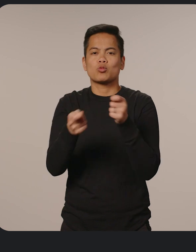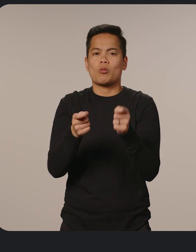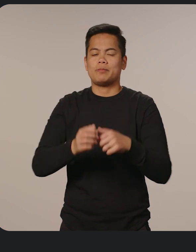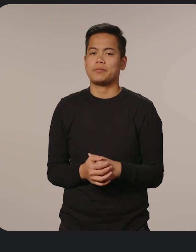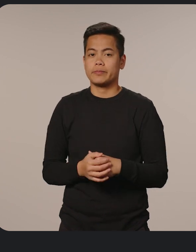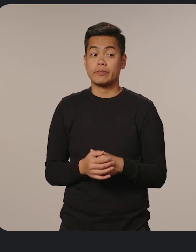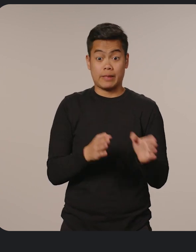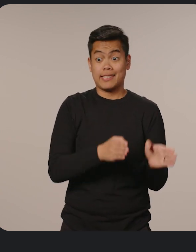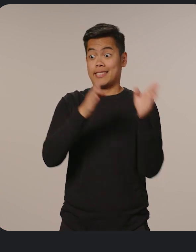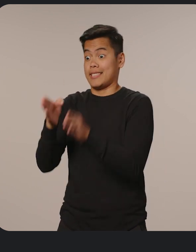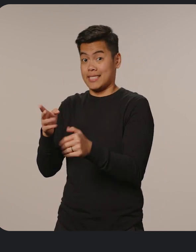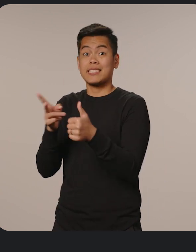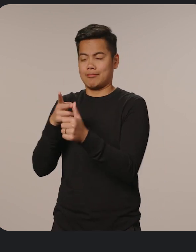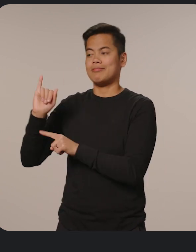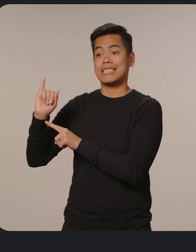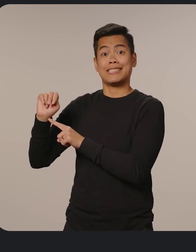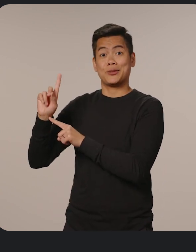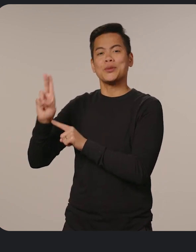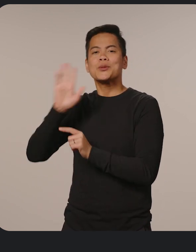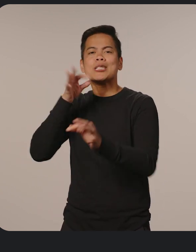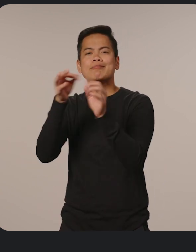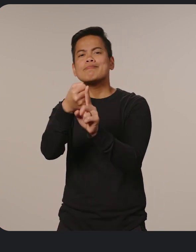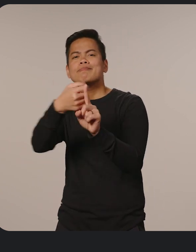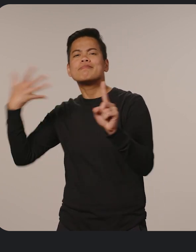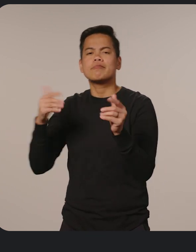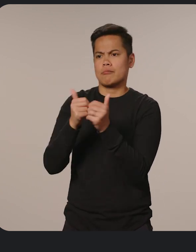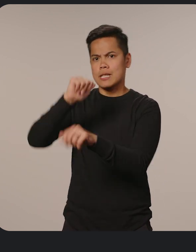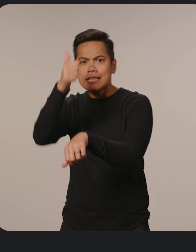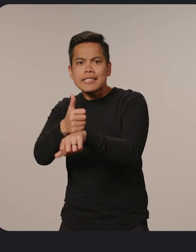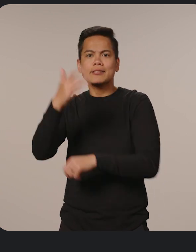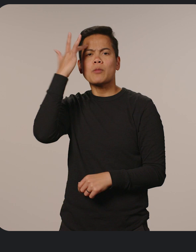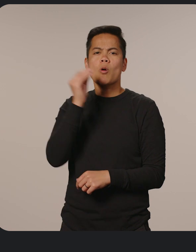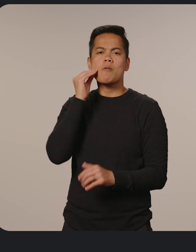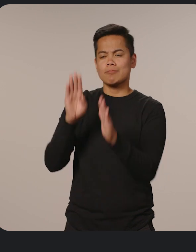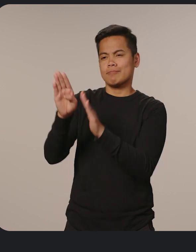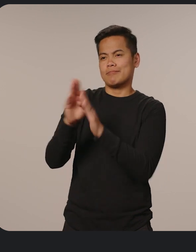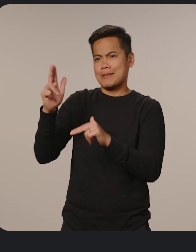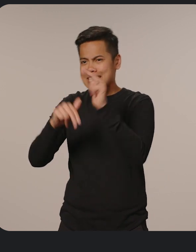Second, Indu will share with you how we are enabling smart home developers to build intelligent automations that users can easily